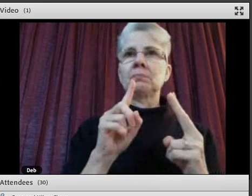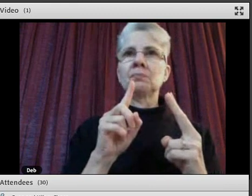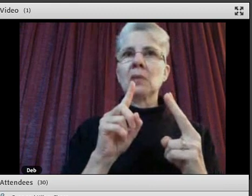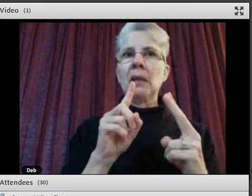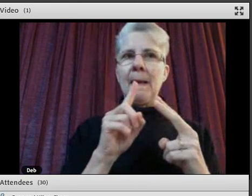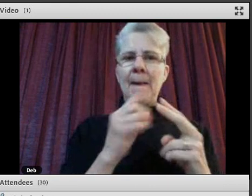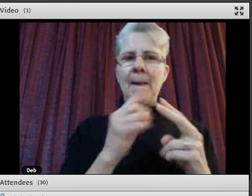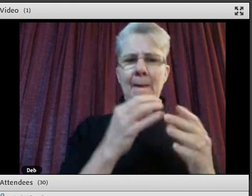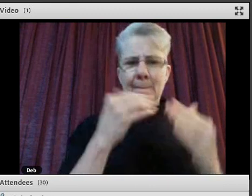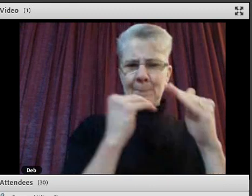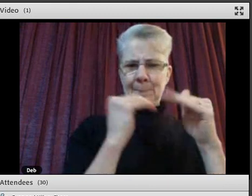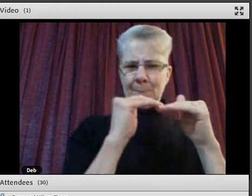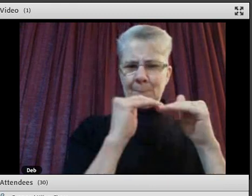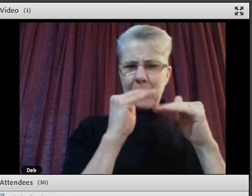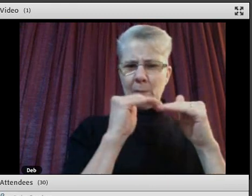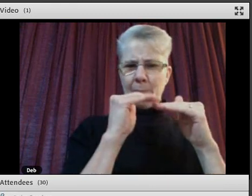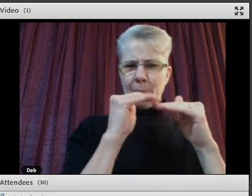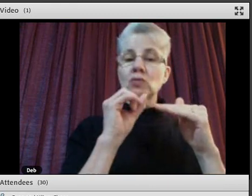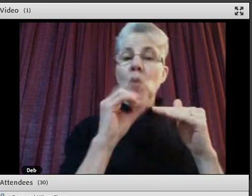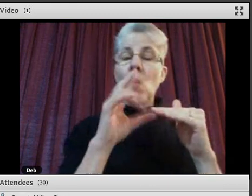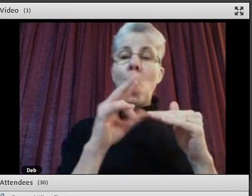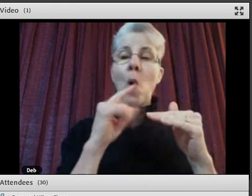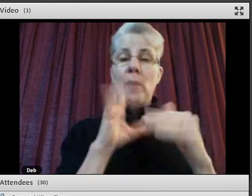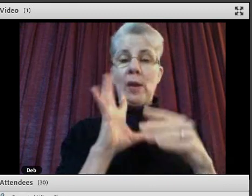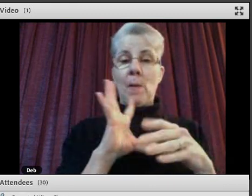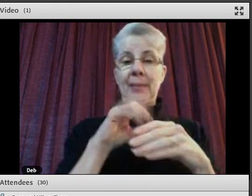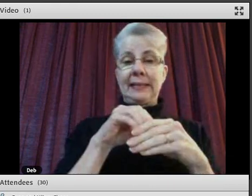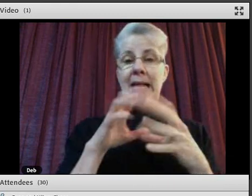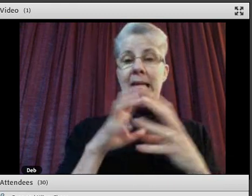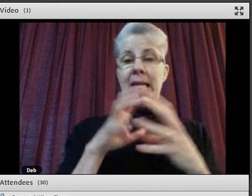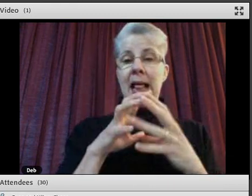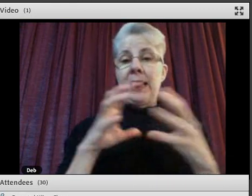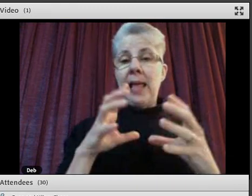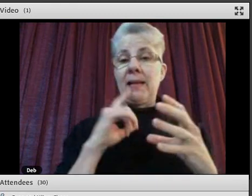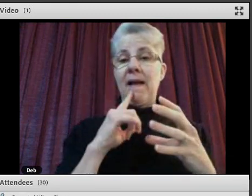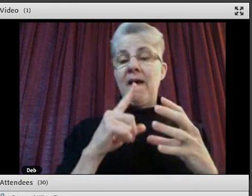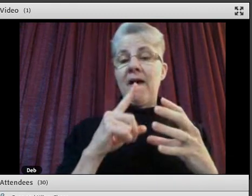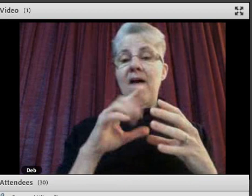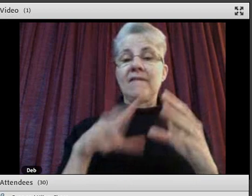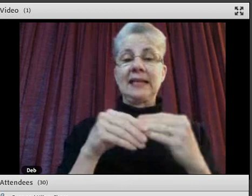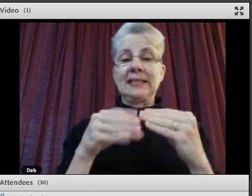or we're building in quite a bit of extensions and elaborations onto these activities, too.